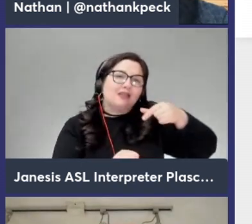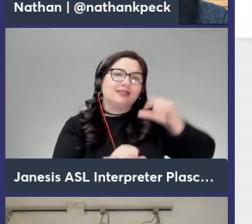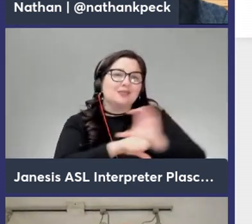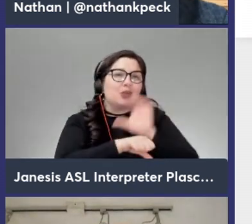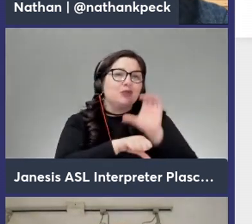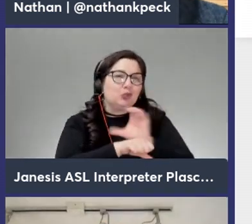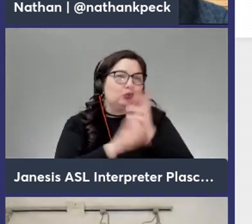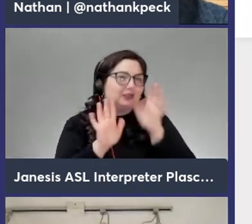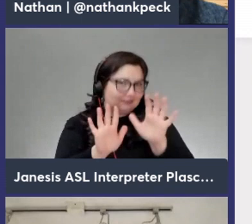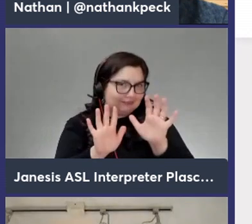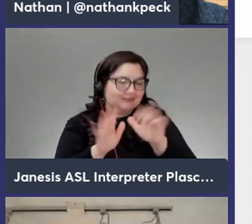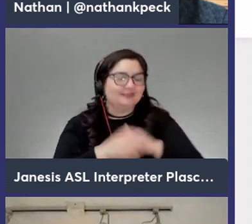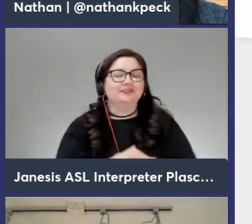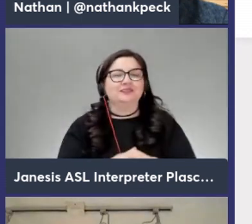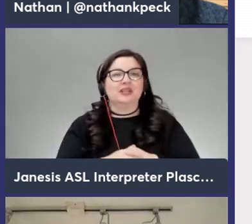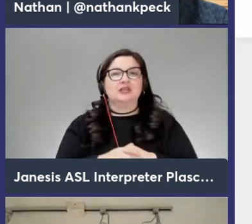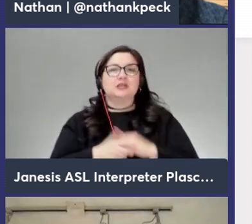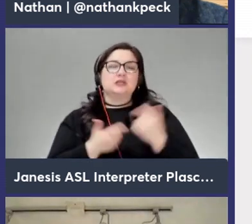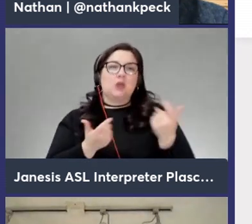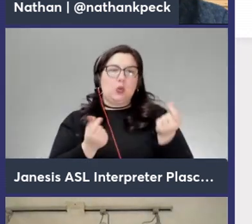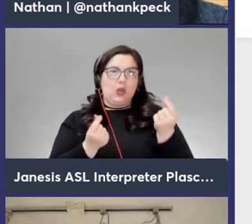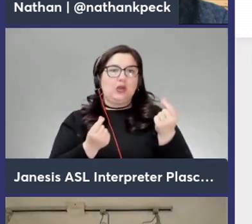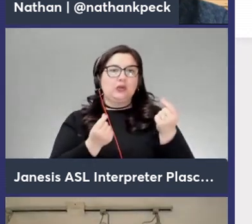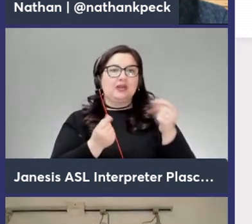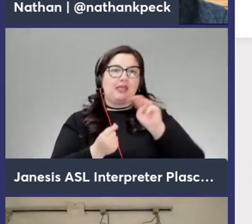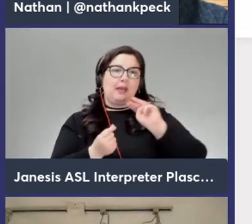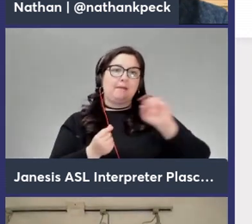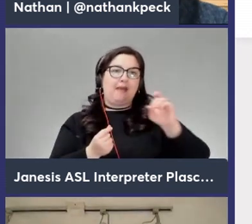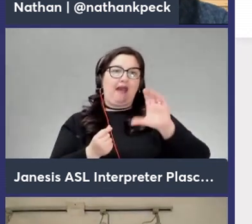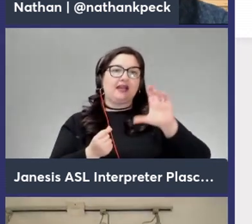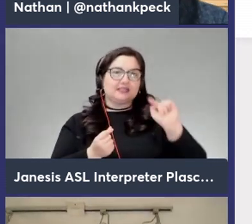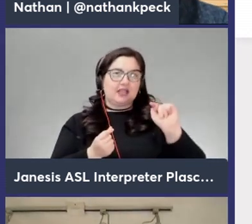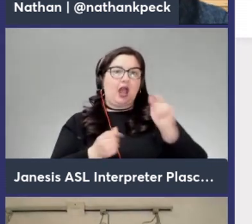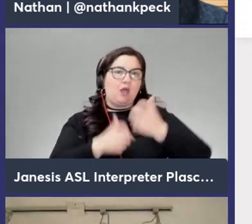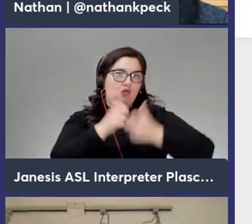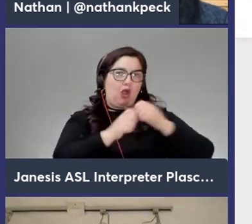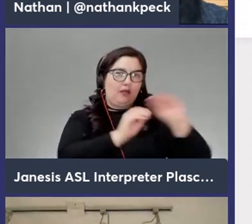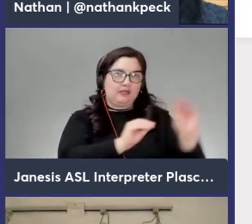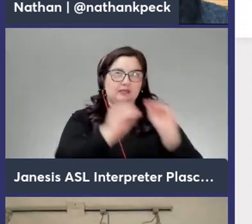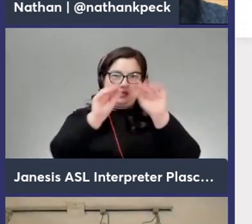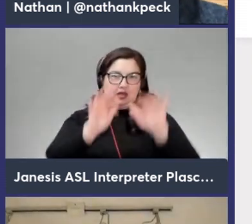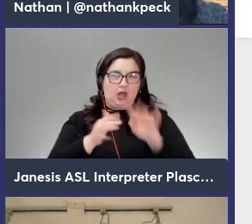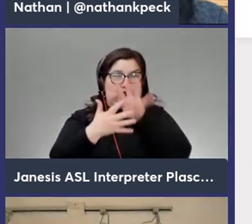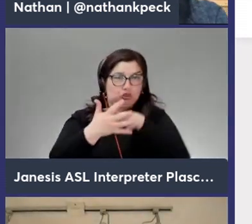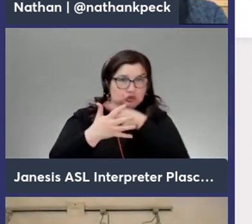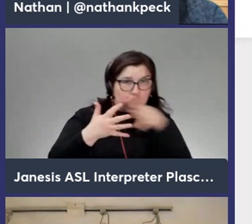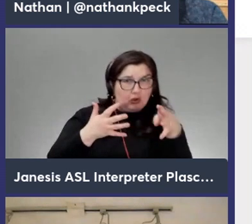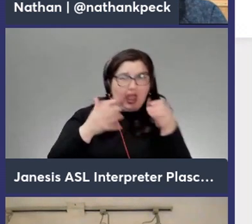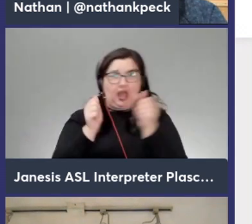So we frame this Max-Cut problem, which is in terms of graph, with edges and nodes,